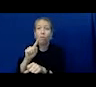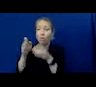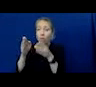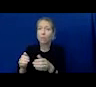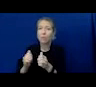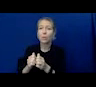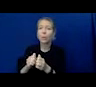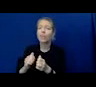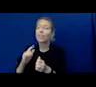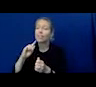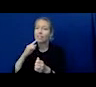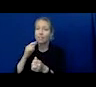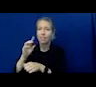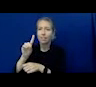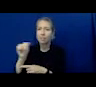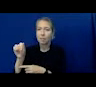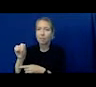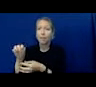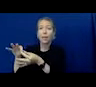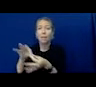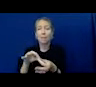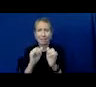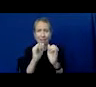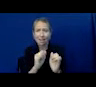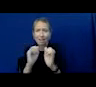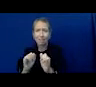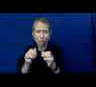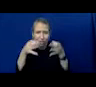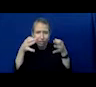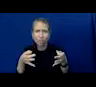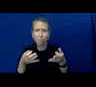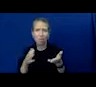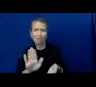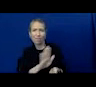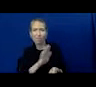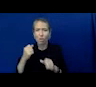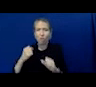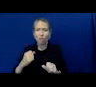that is based on a individualized determination of the strengths, needs and interests of the